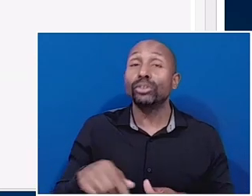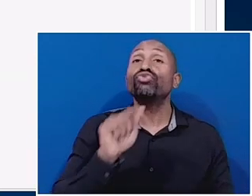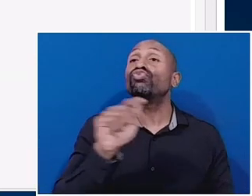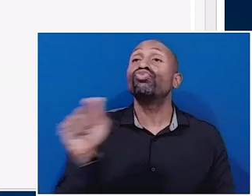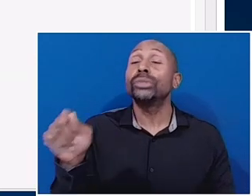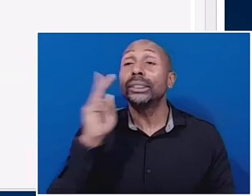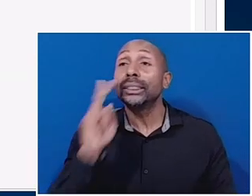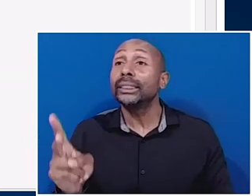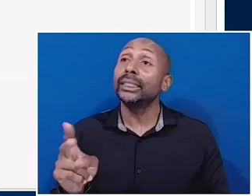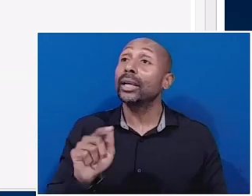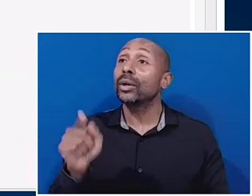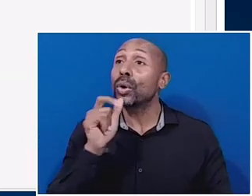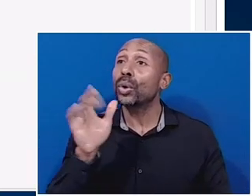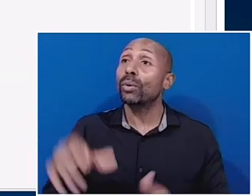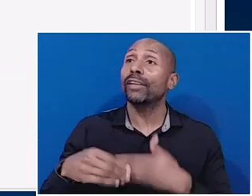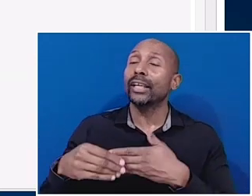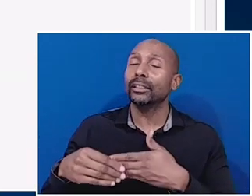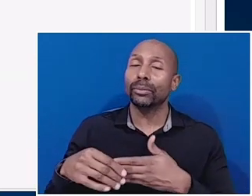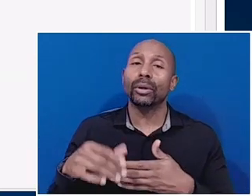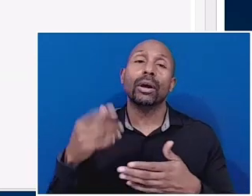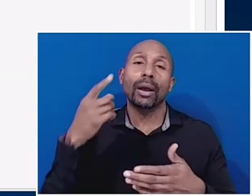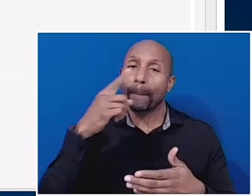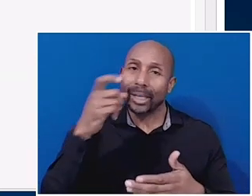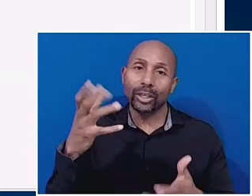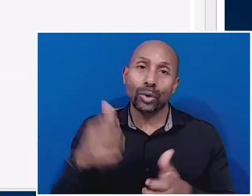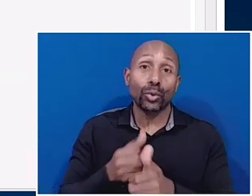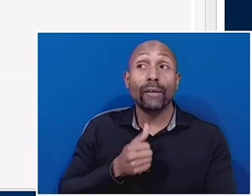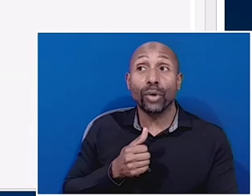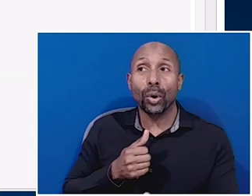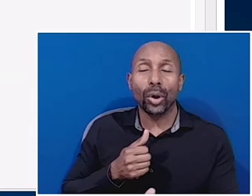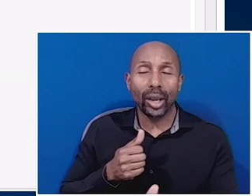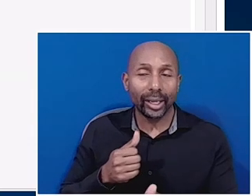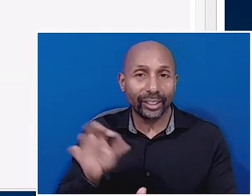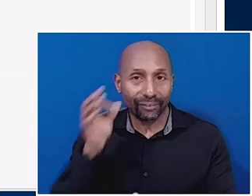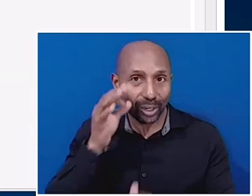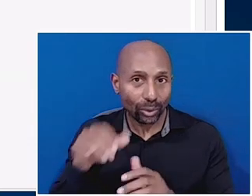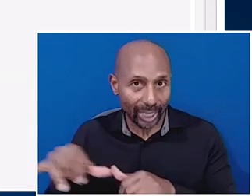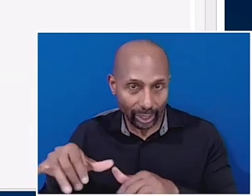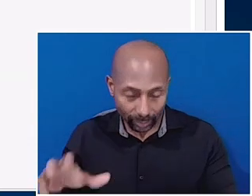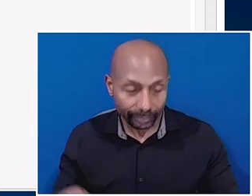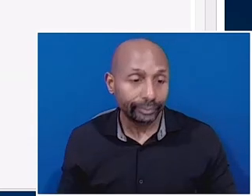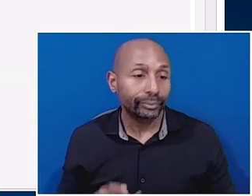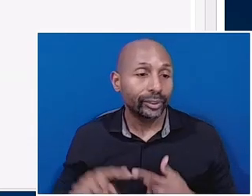. Second, institution. It's reasonable for institutions to be able to change accreditors.